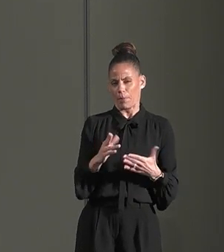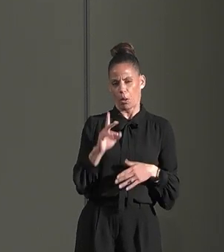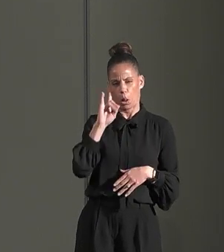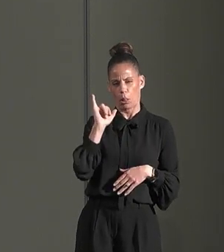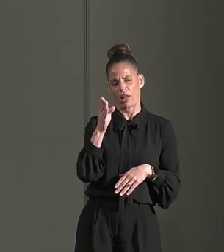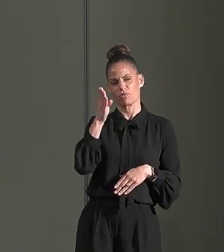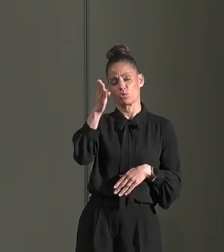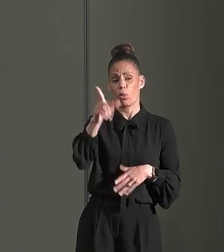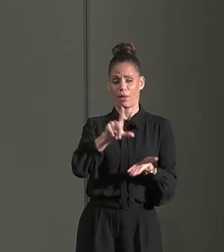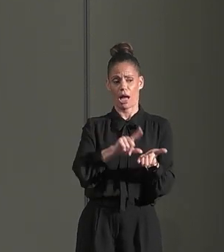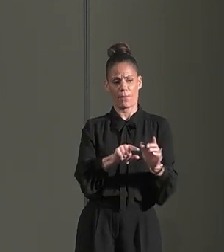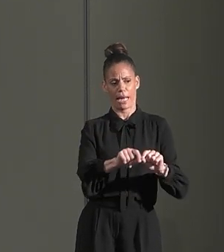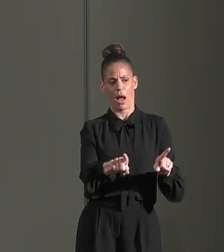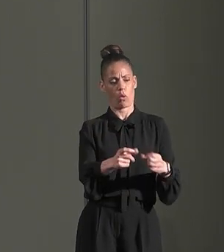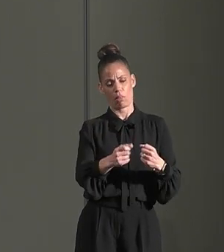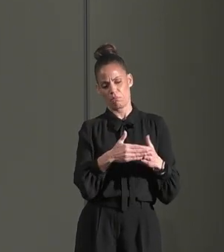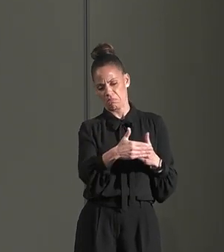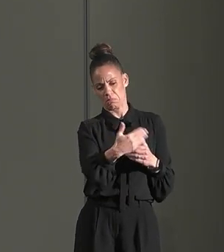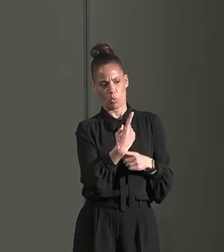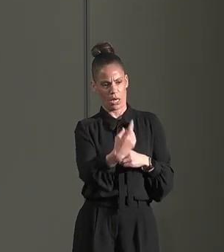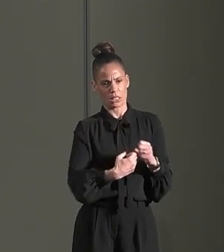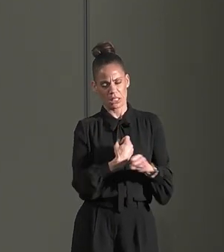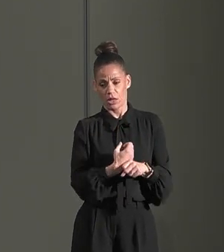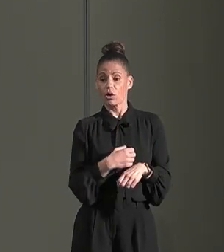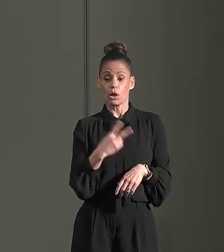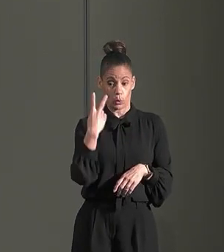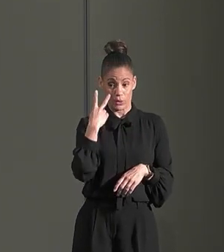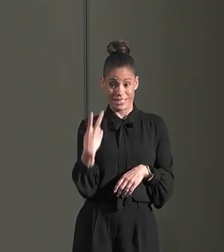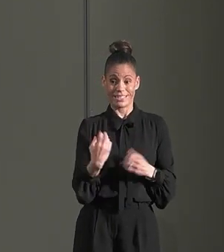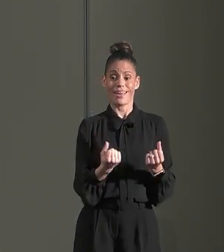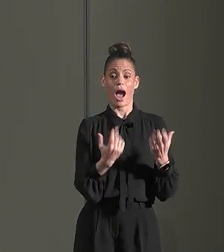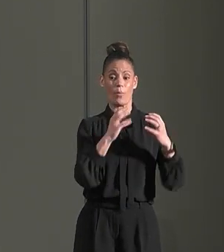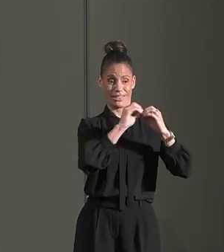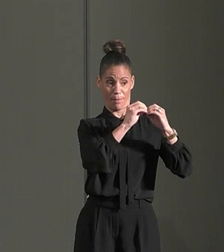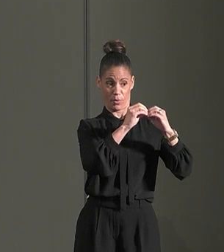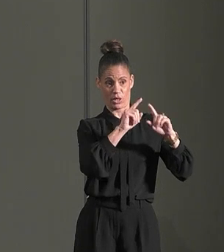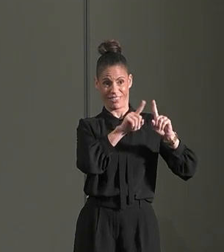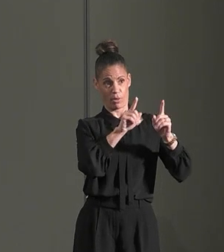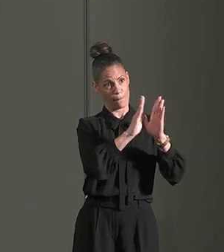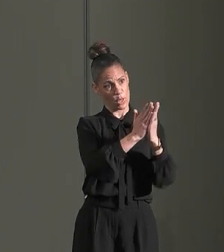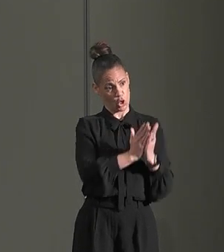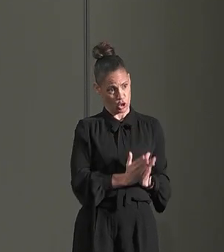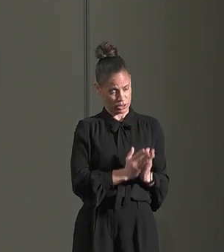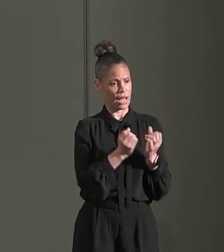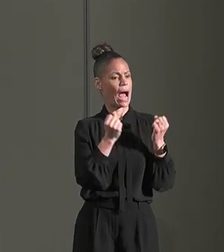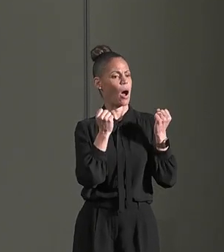coming out in the next year. You see a number of different books. Books in the application